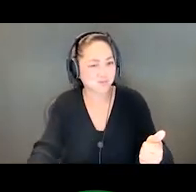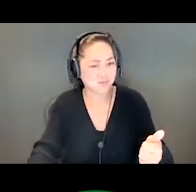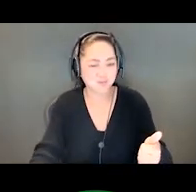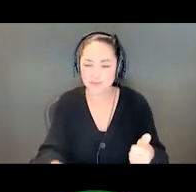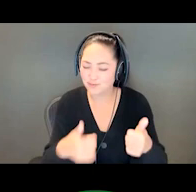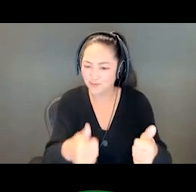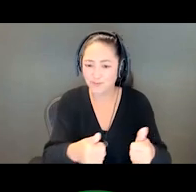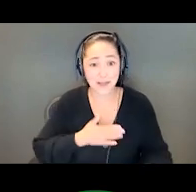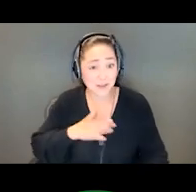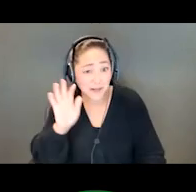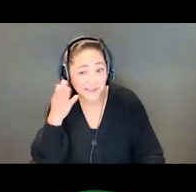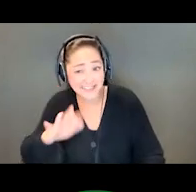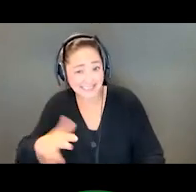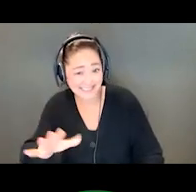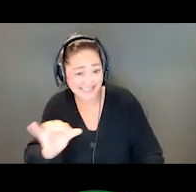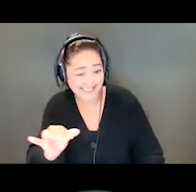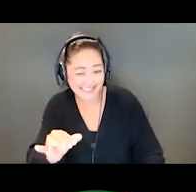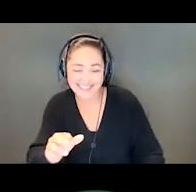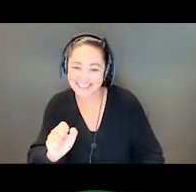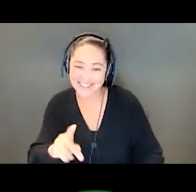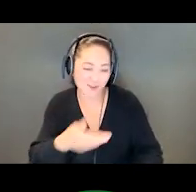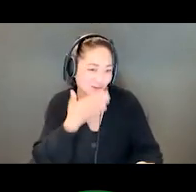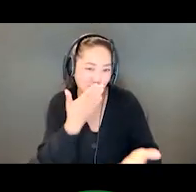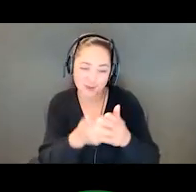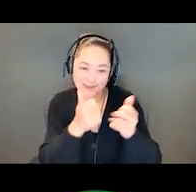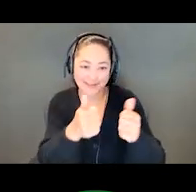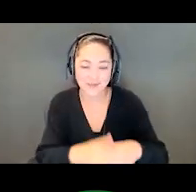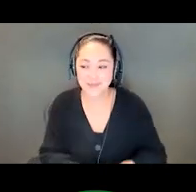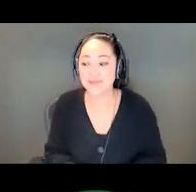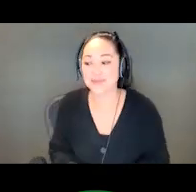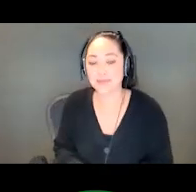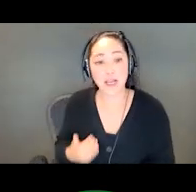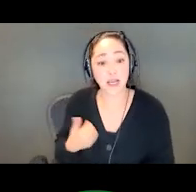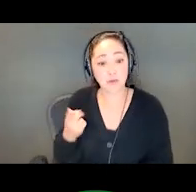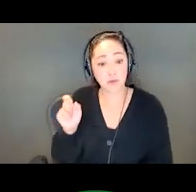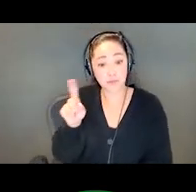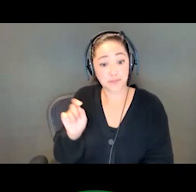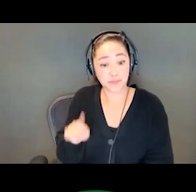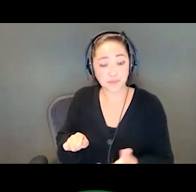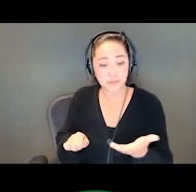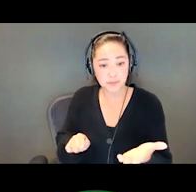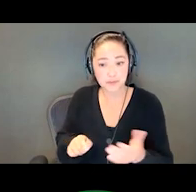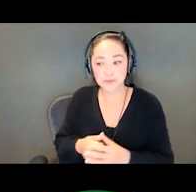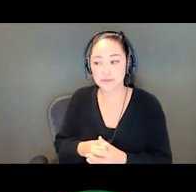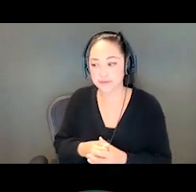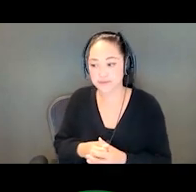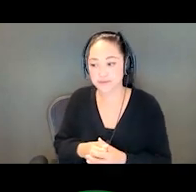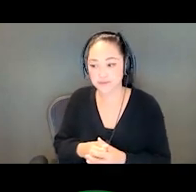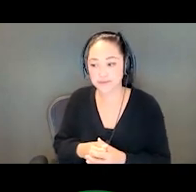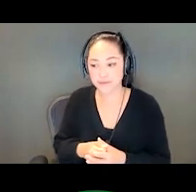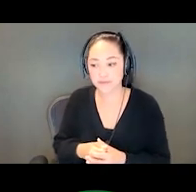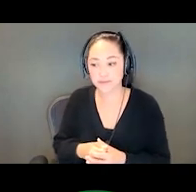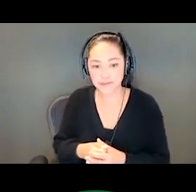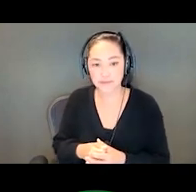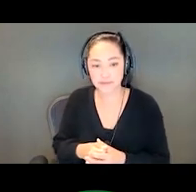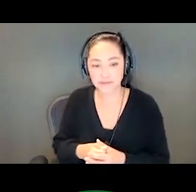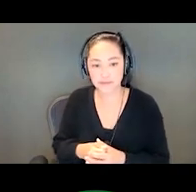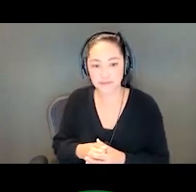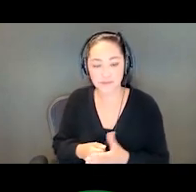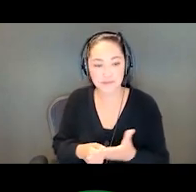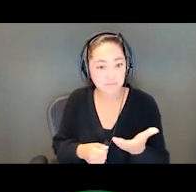So we're okay. We had a question come in asking if, you've had any luck being able to add